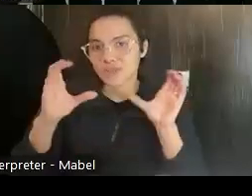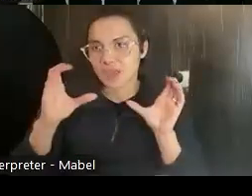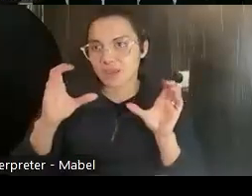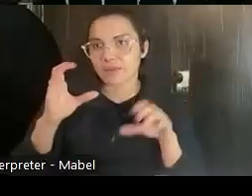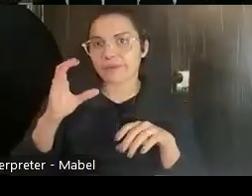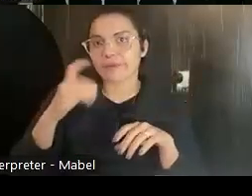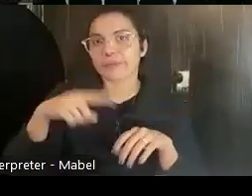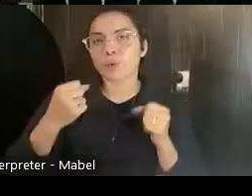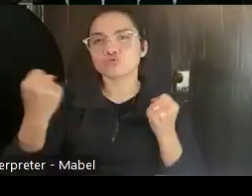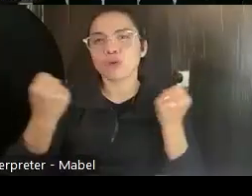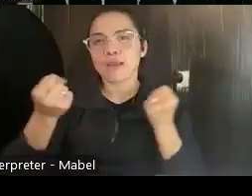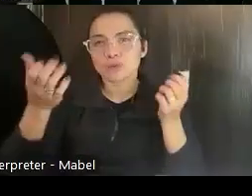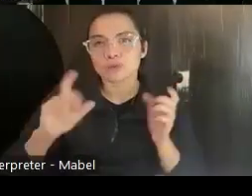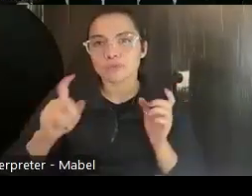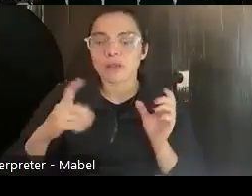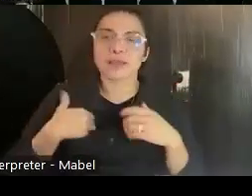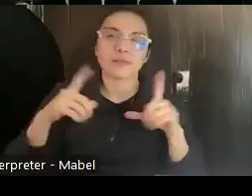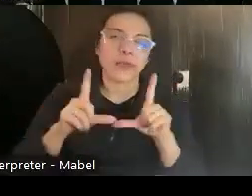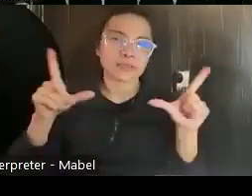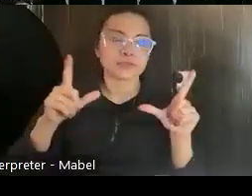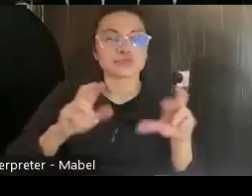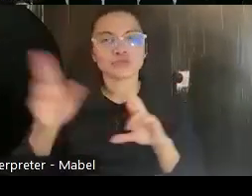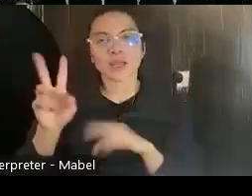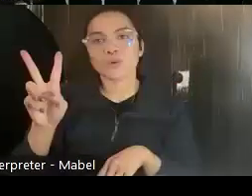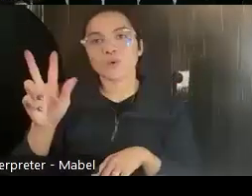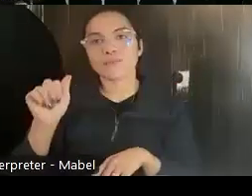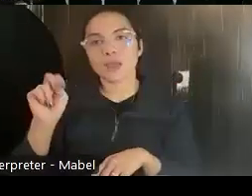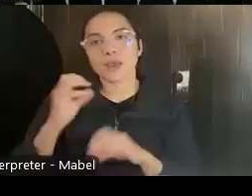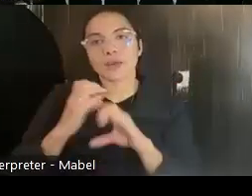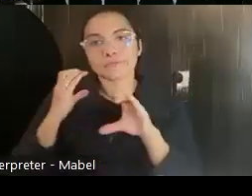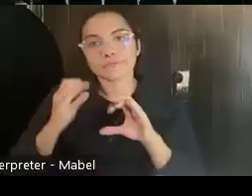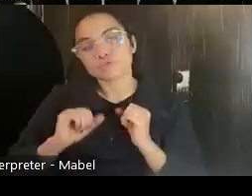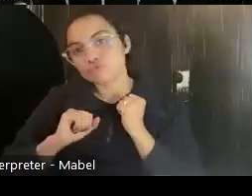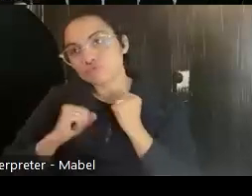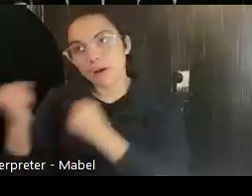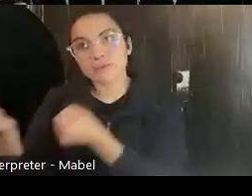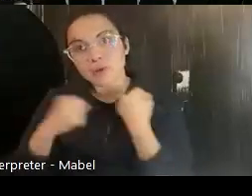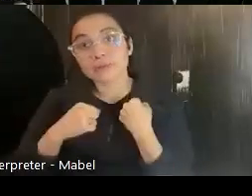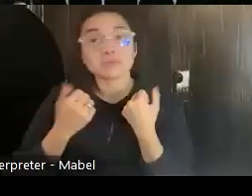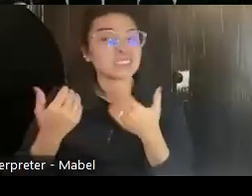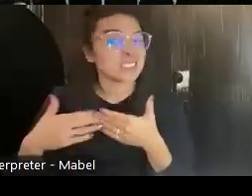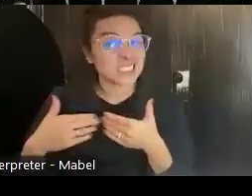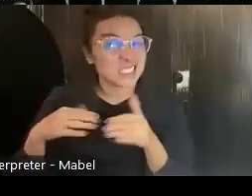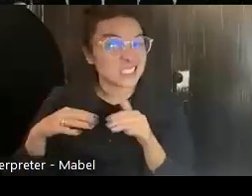will further the biggest change will be uh reier access from schools and being able to divert some